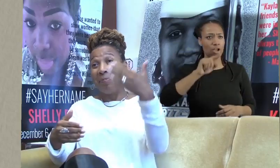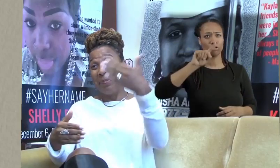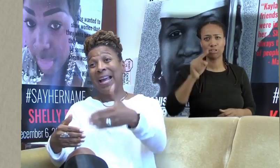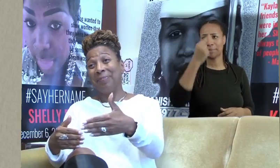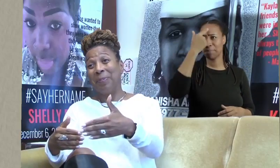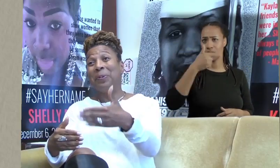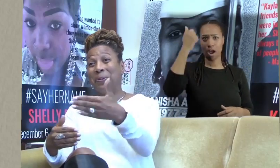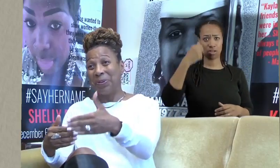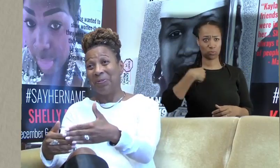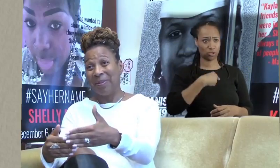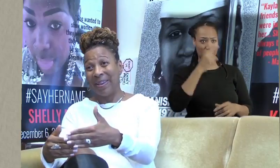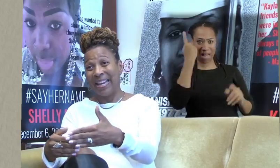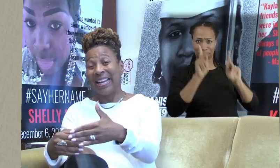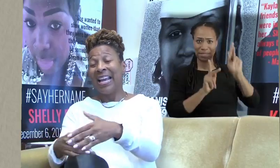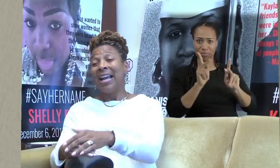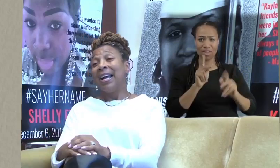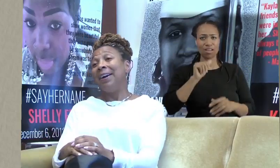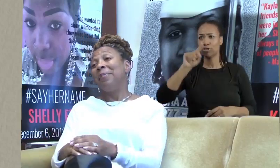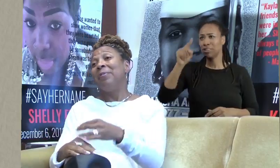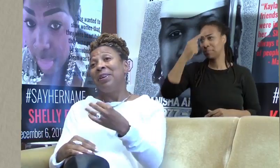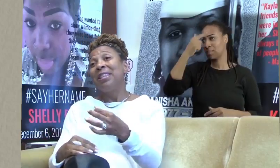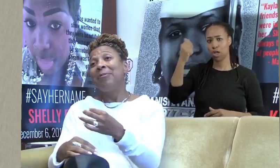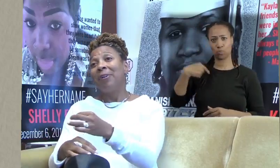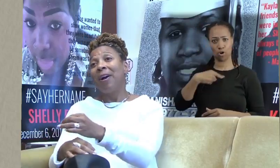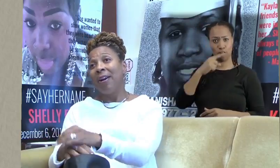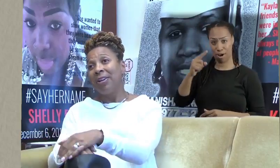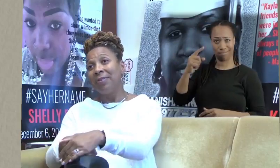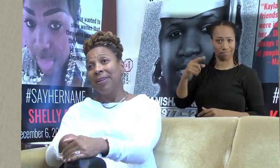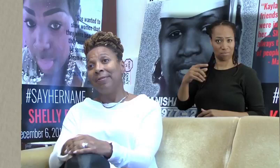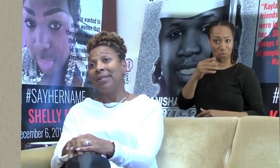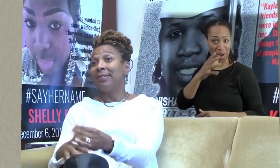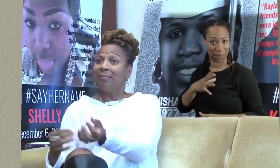women who were basically saying we were discriminated against not just as Black “people”